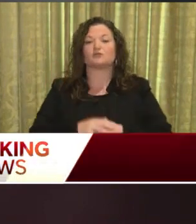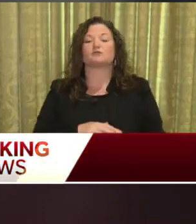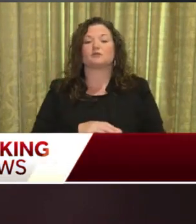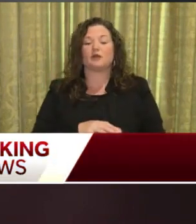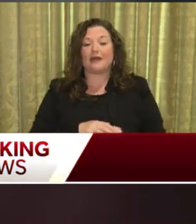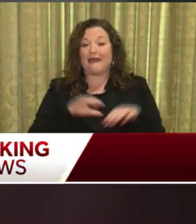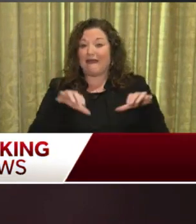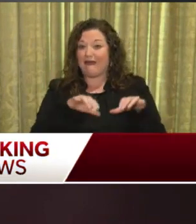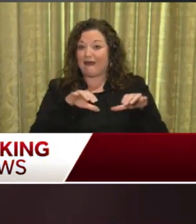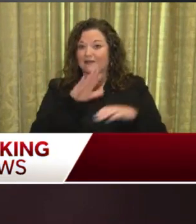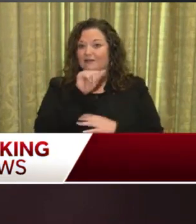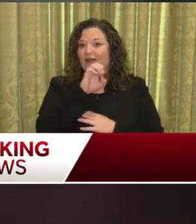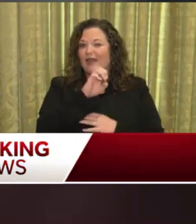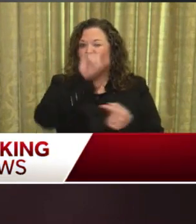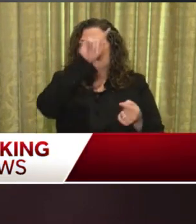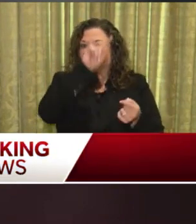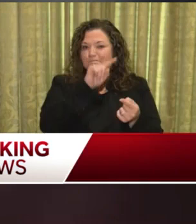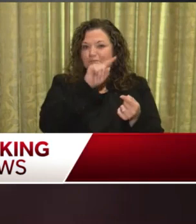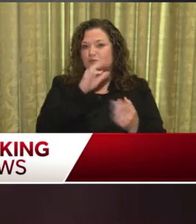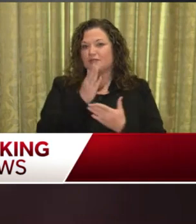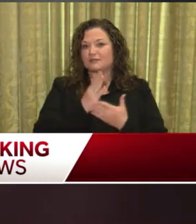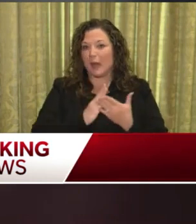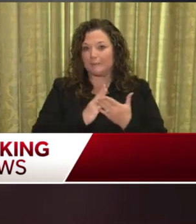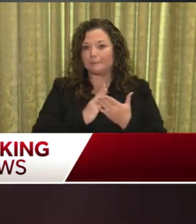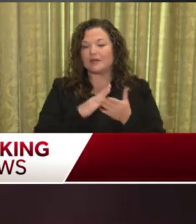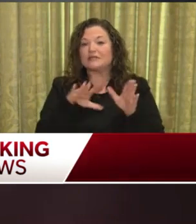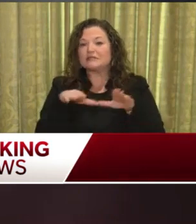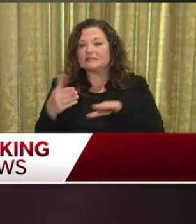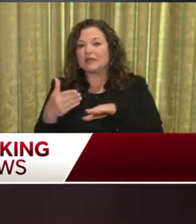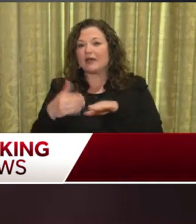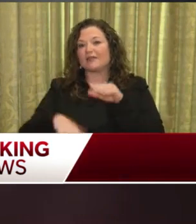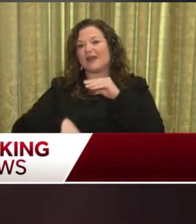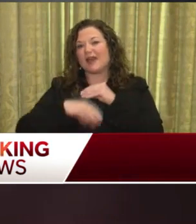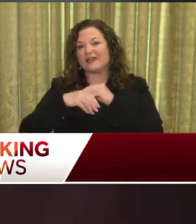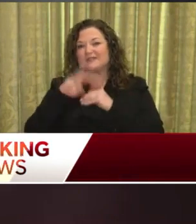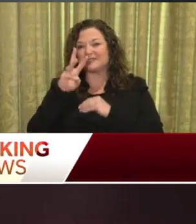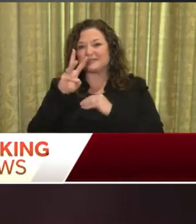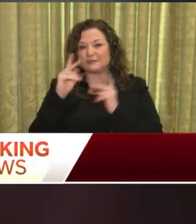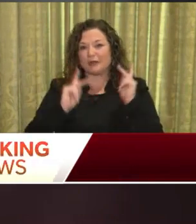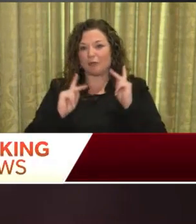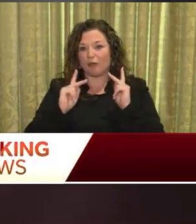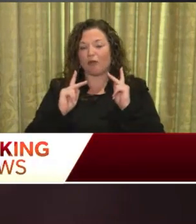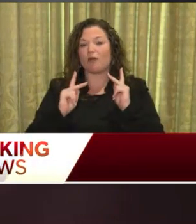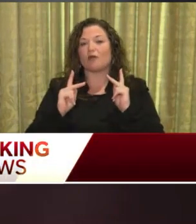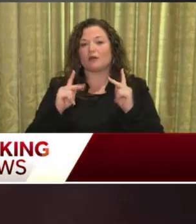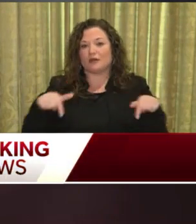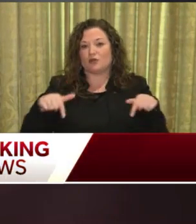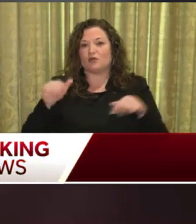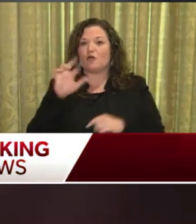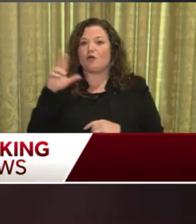THE VERY TOP THAT WE HAVE 270 NEW CASES INHE T LAST 24 HOURS.